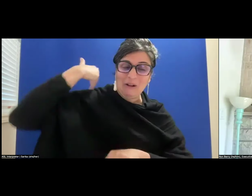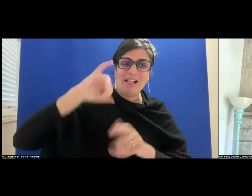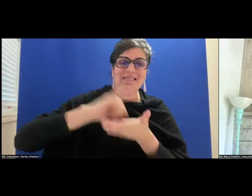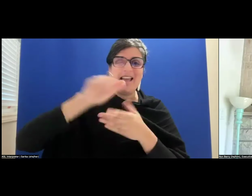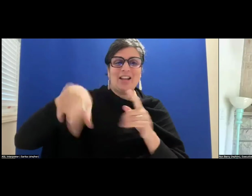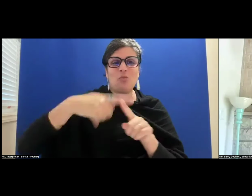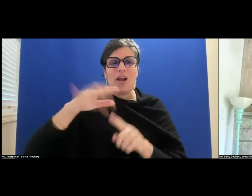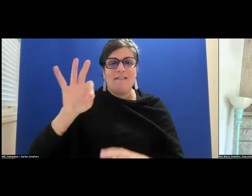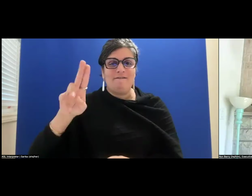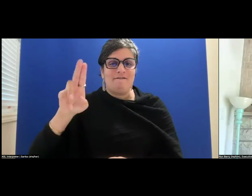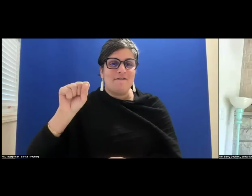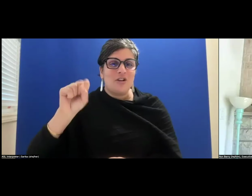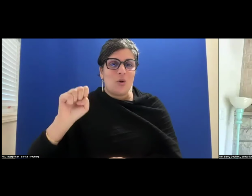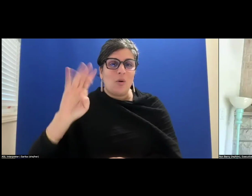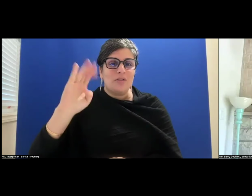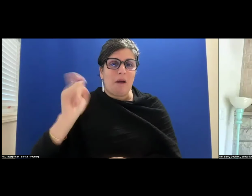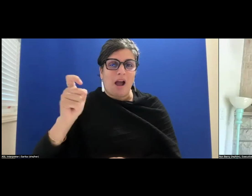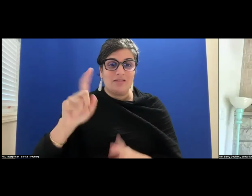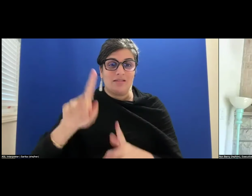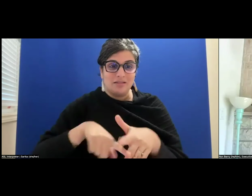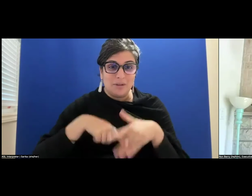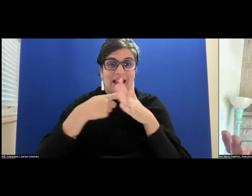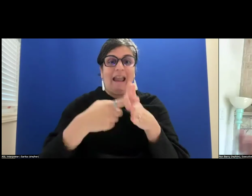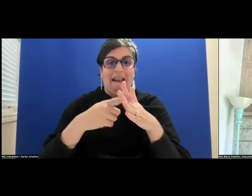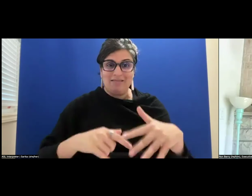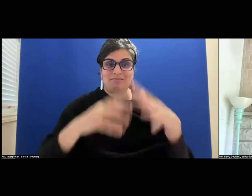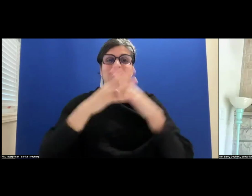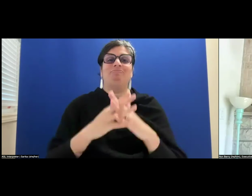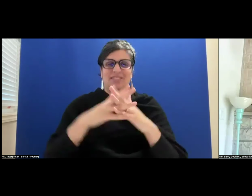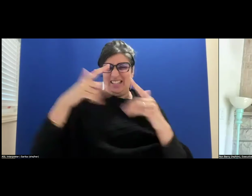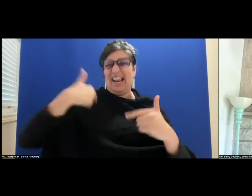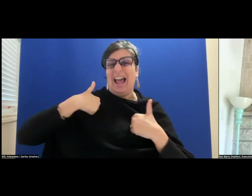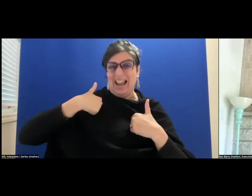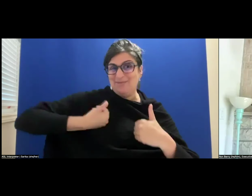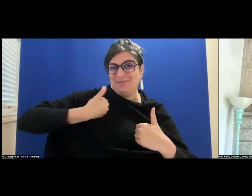I was one of these broke artists. We were, coming from really different